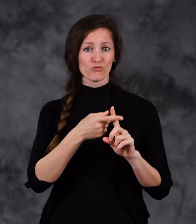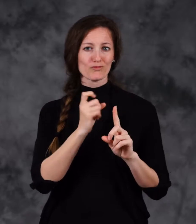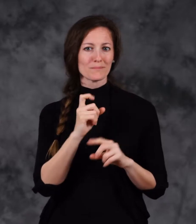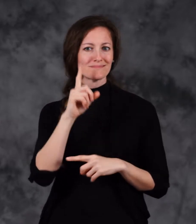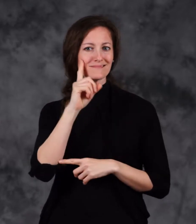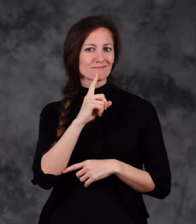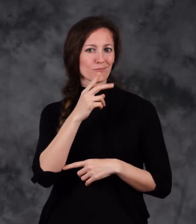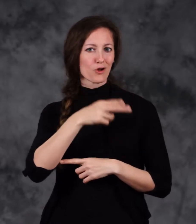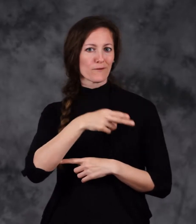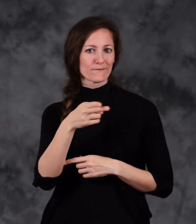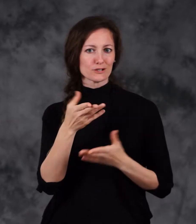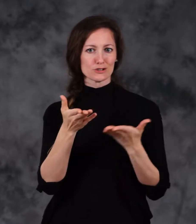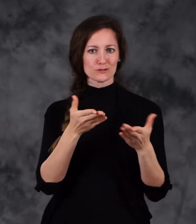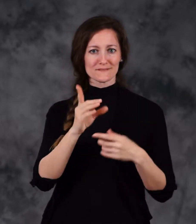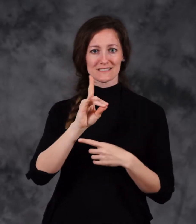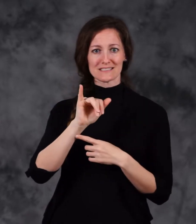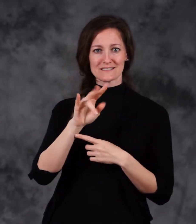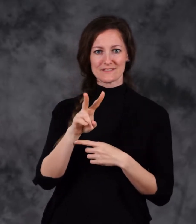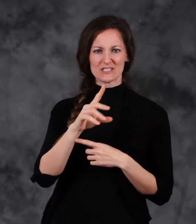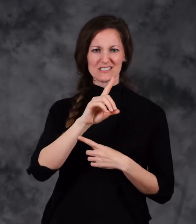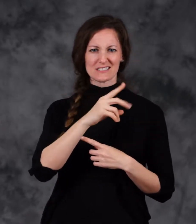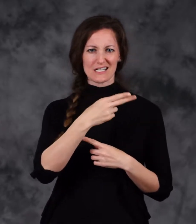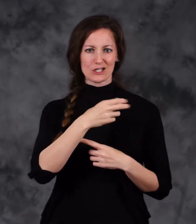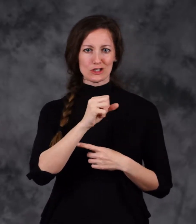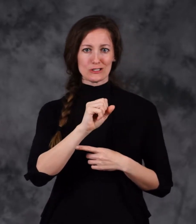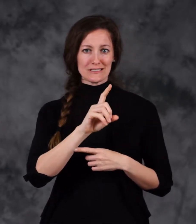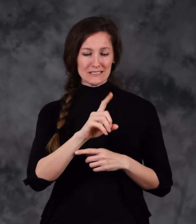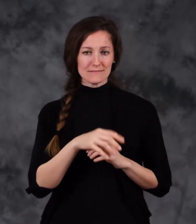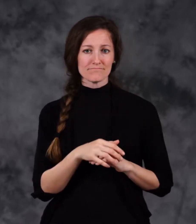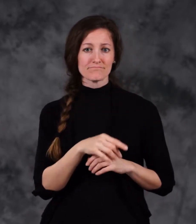from the Deaf and Hard of Hearing Services Division (DHHSD).